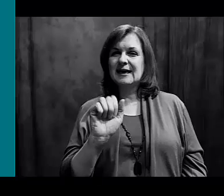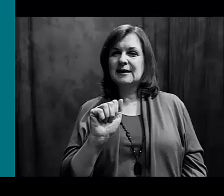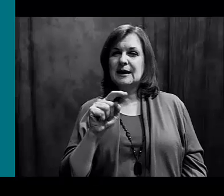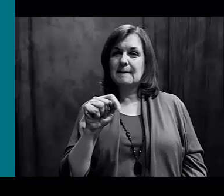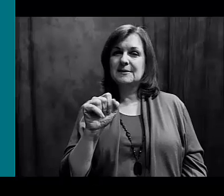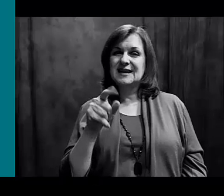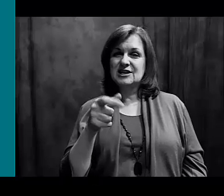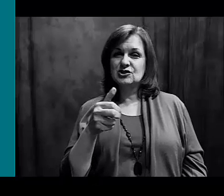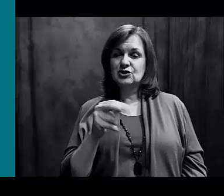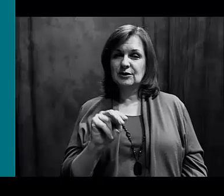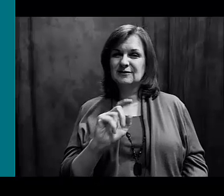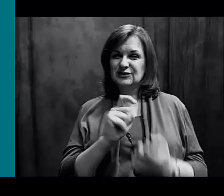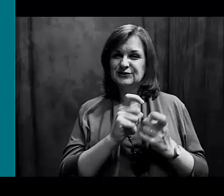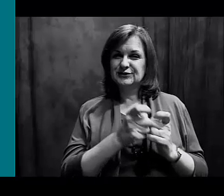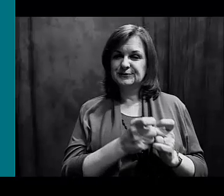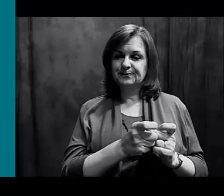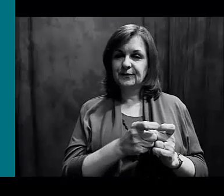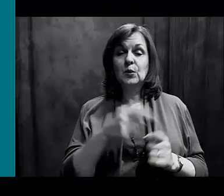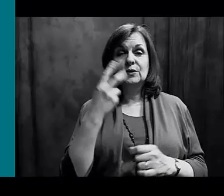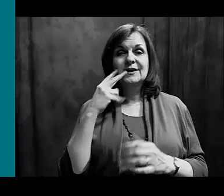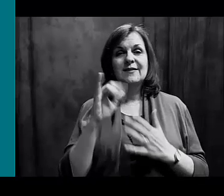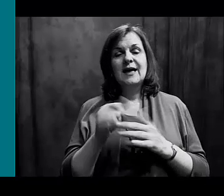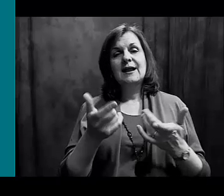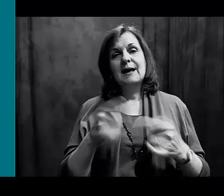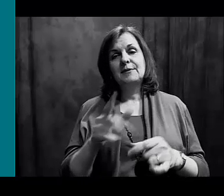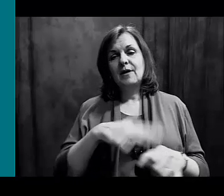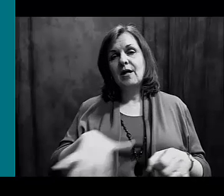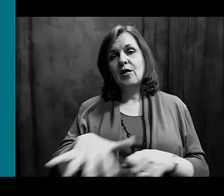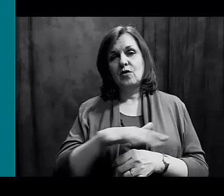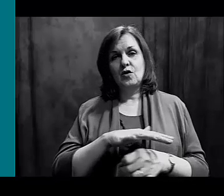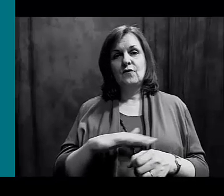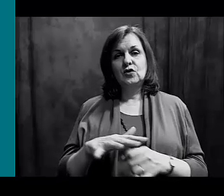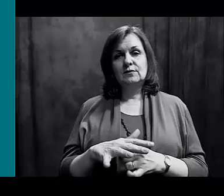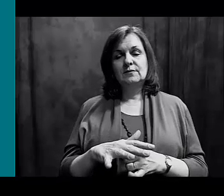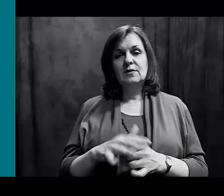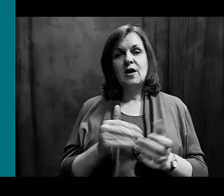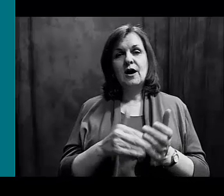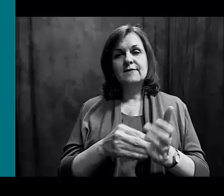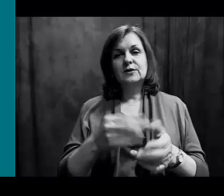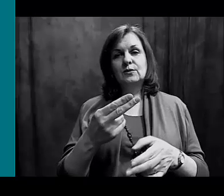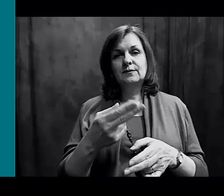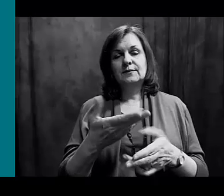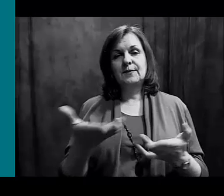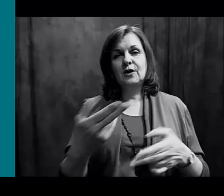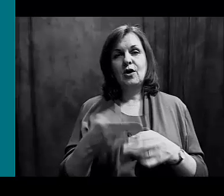we see these kinds of adaptations all over the place often in something known as mimicry